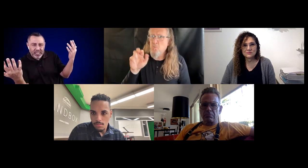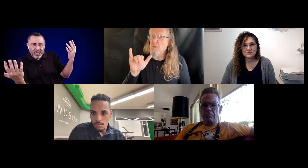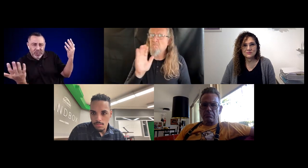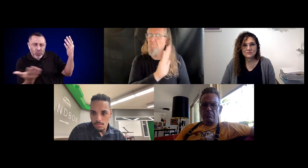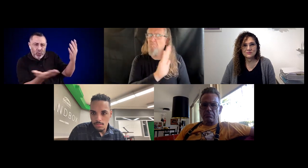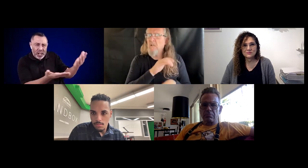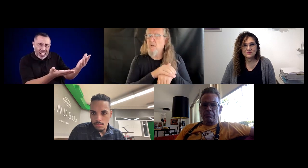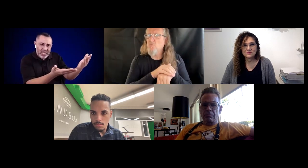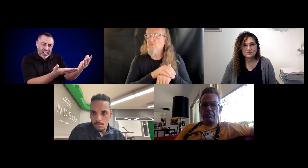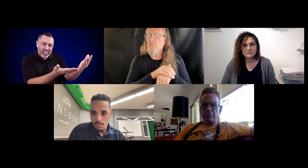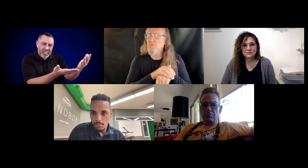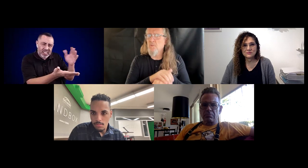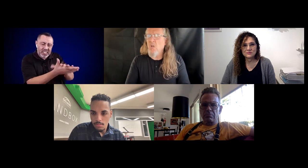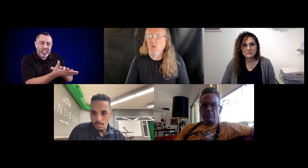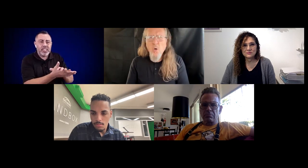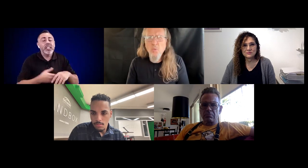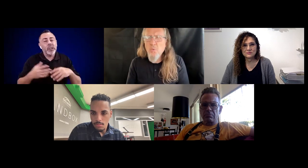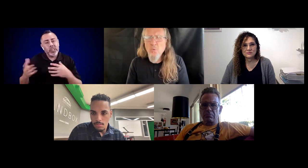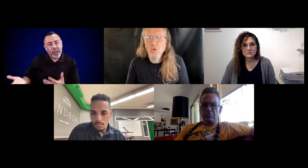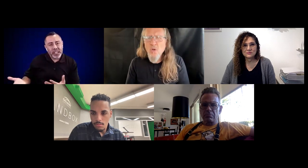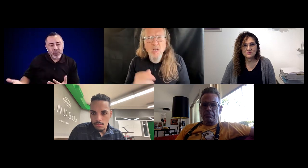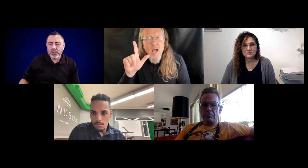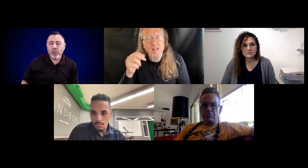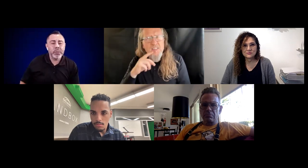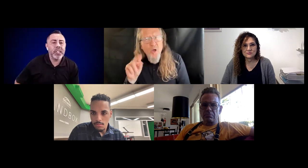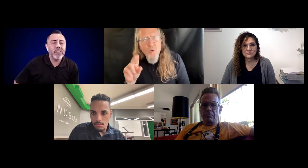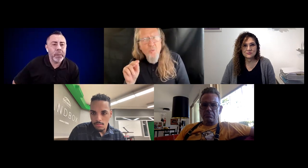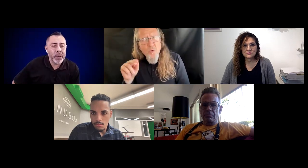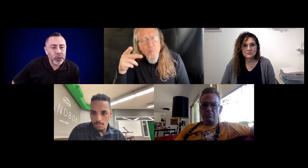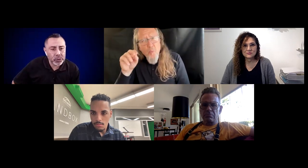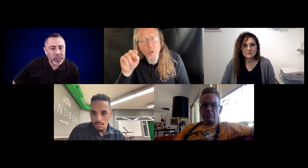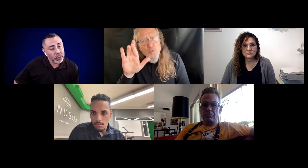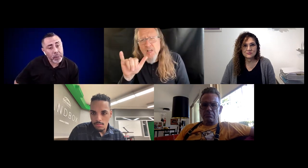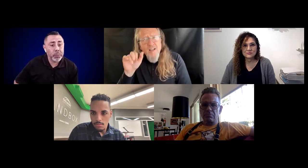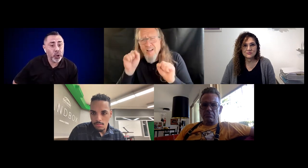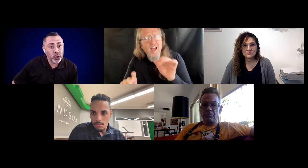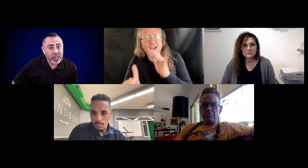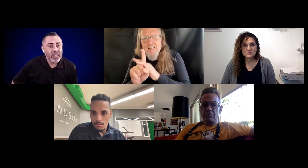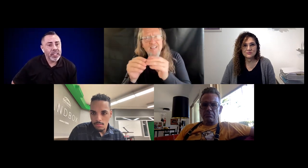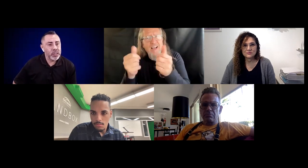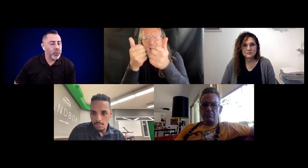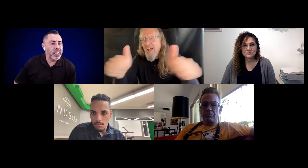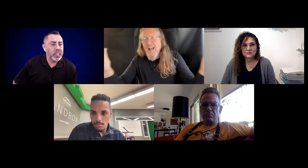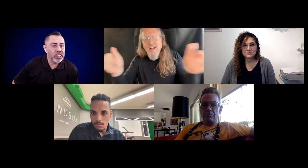So? Why is it in English? The response was what we believe that poetry, proper poetry, is written in English.